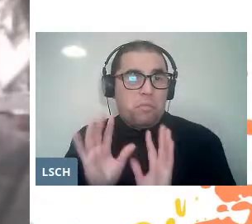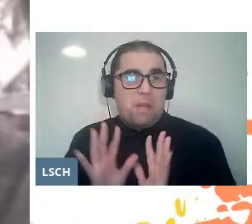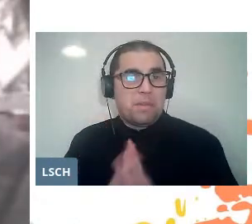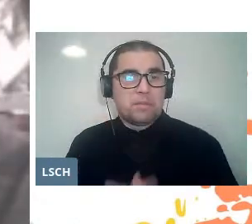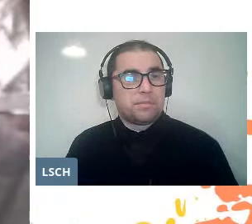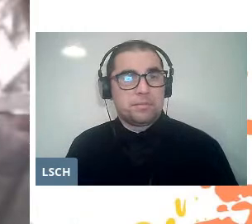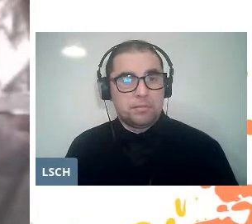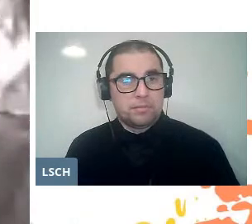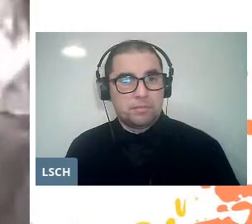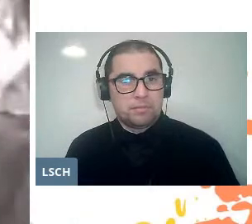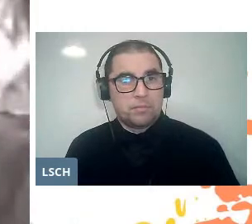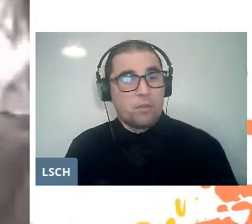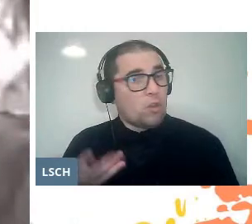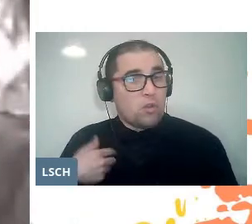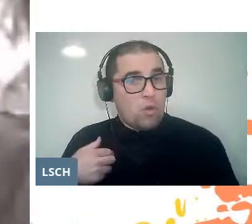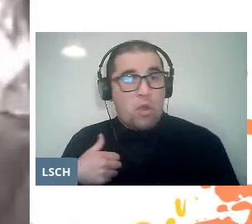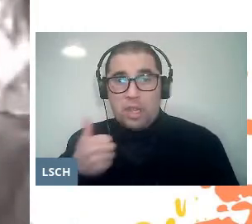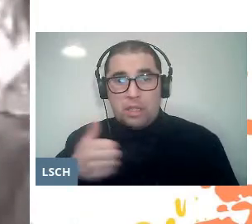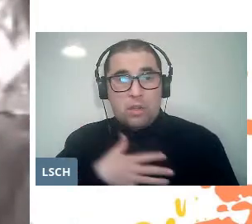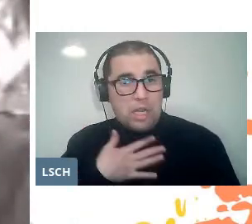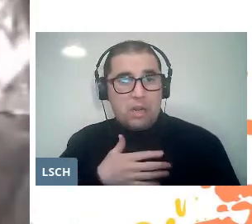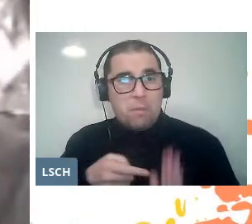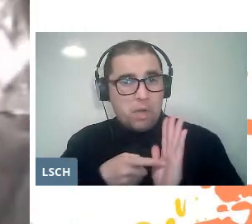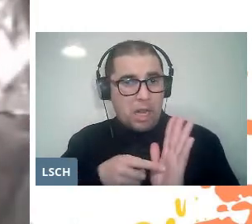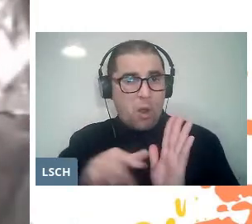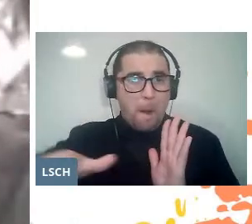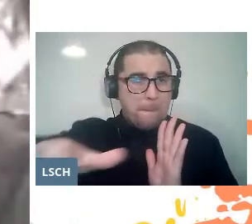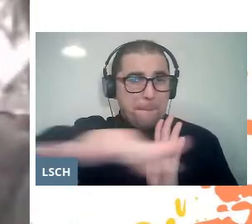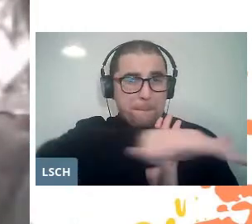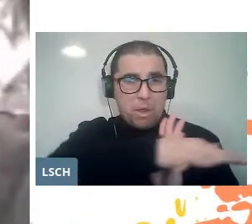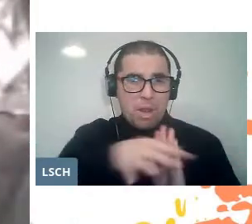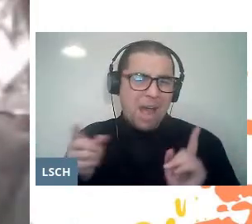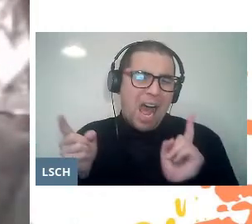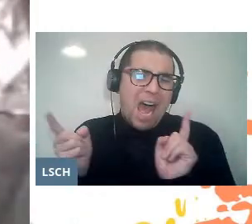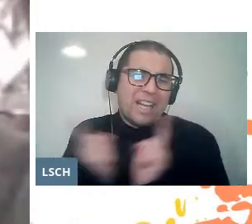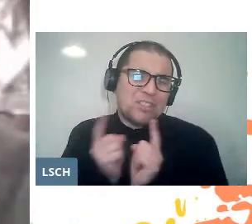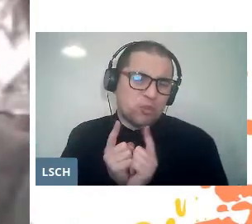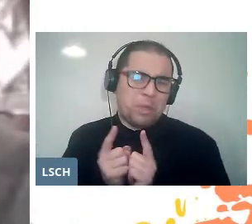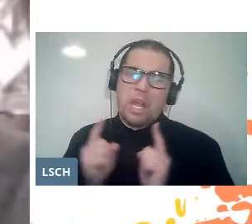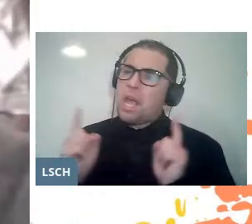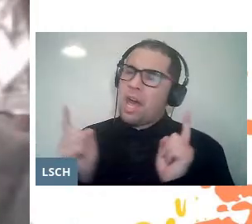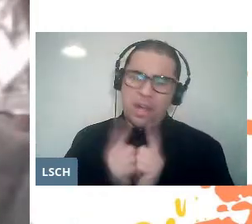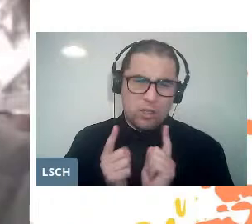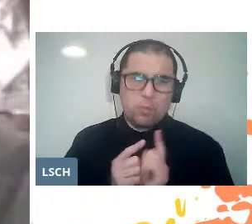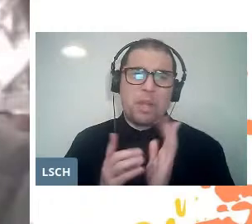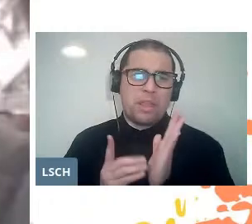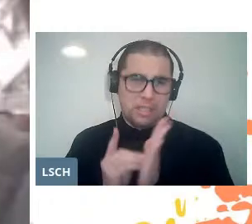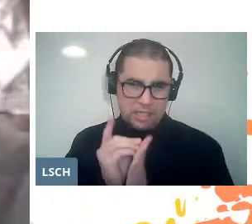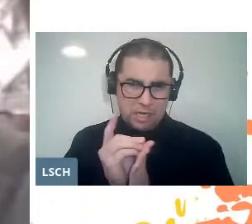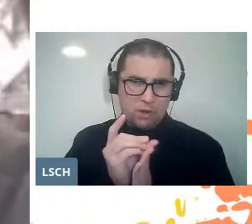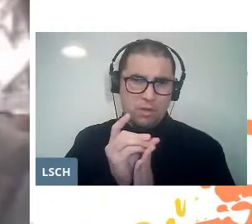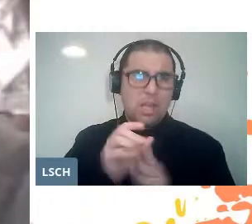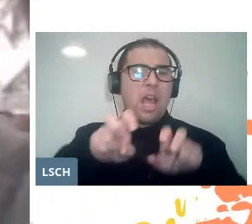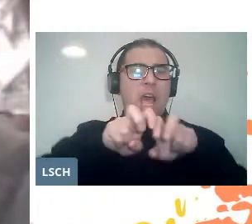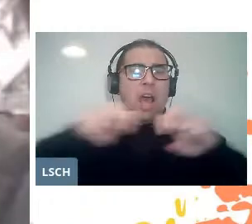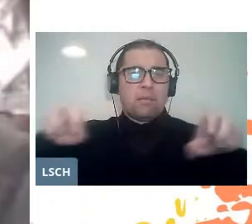As a director, I wanted to give a very limited panorama regarding the development of one of the most traditional genres